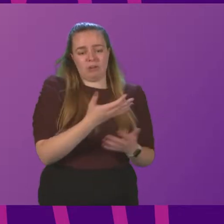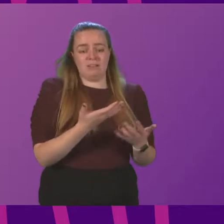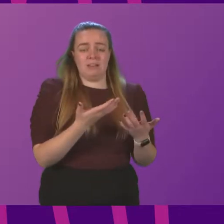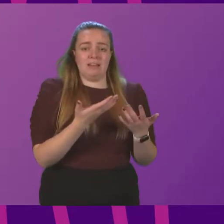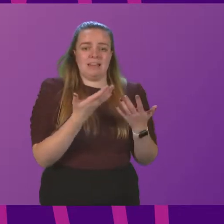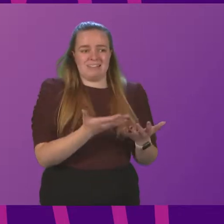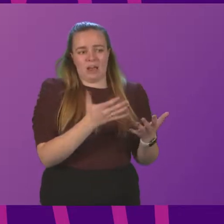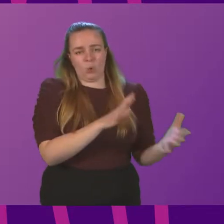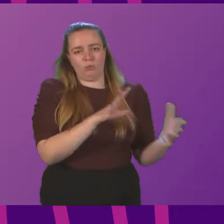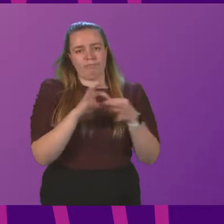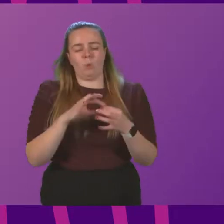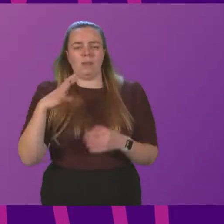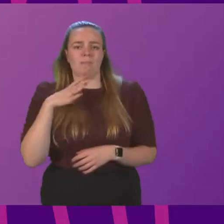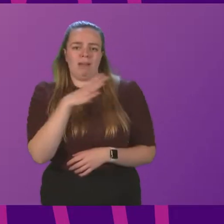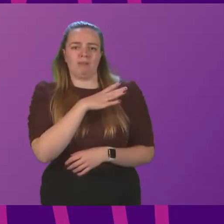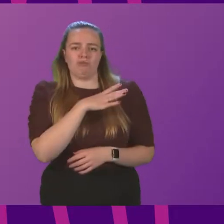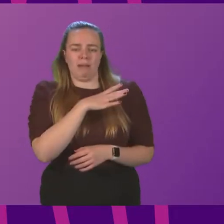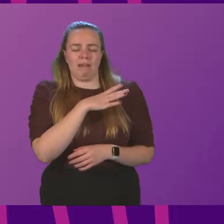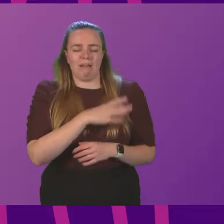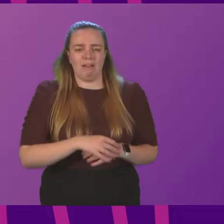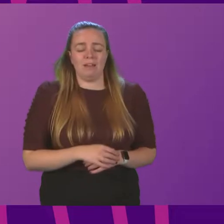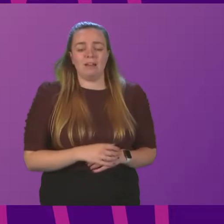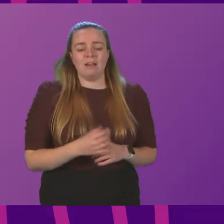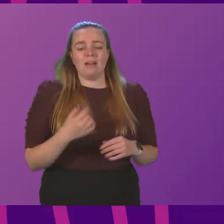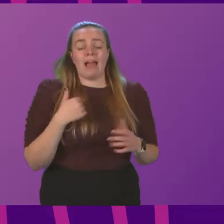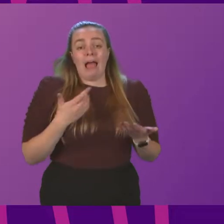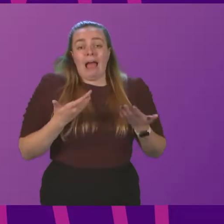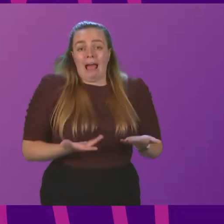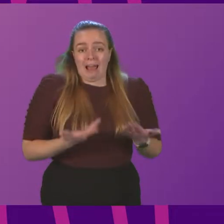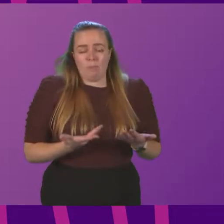military joint command. At this stage, it would be inappropriate for me to give further details of